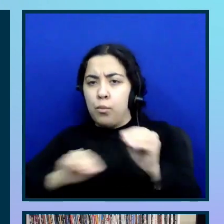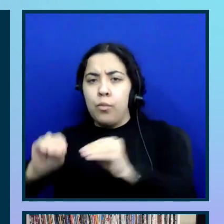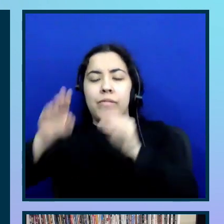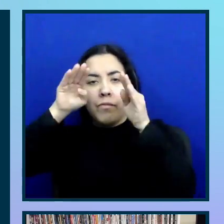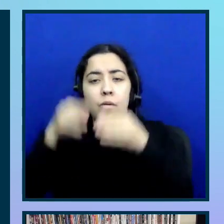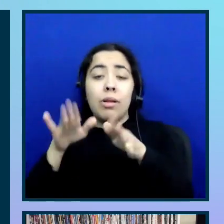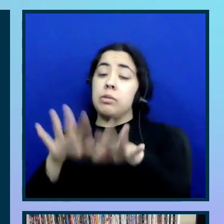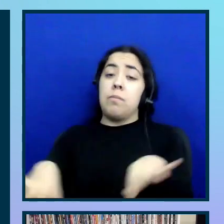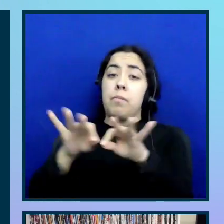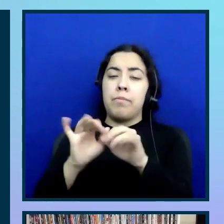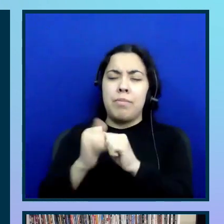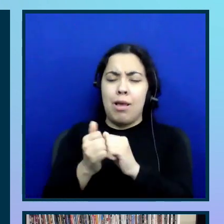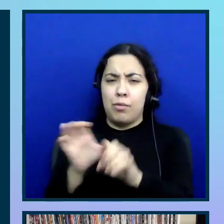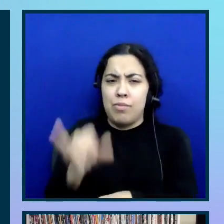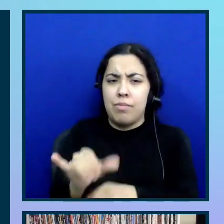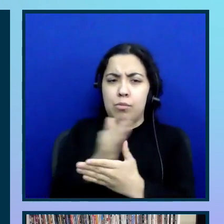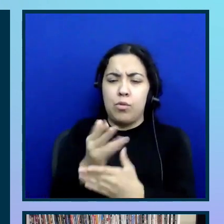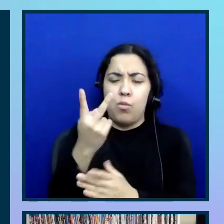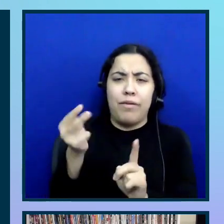So how do we handle managing focus between one view to the next?